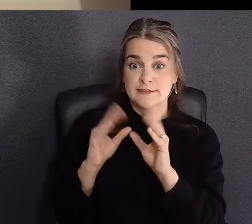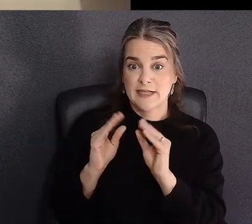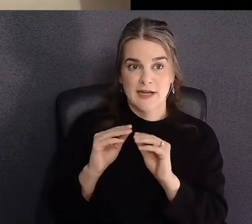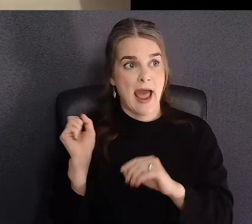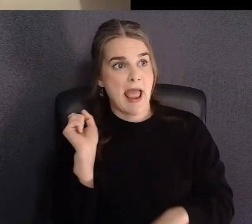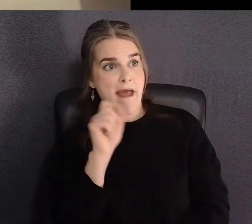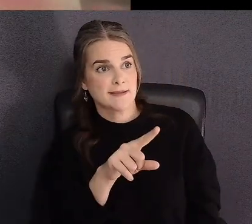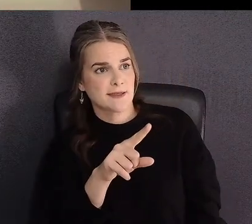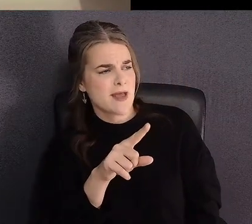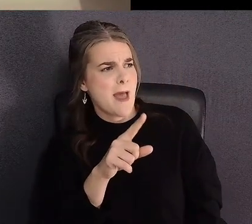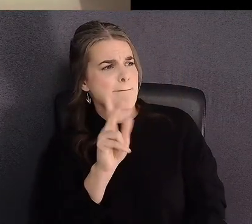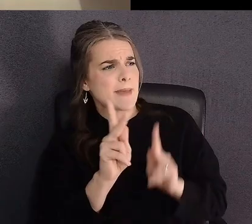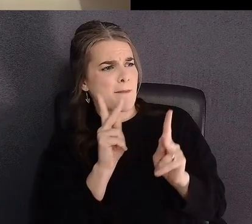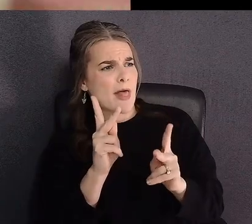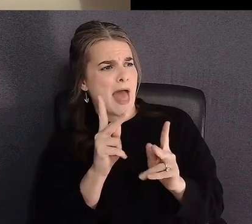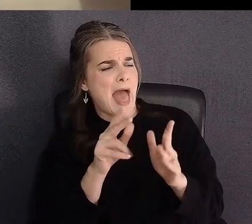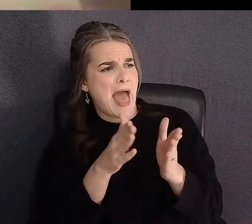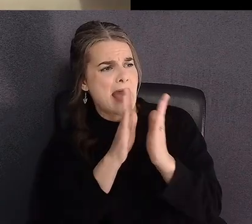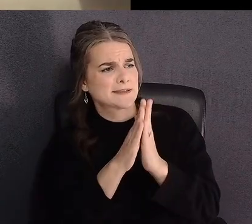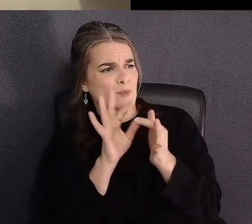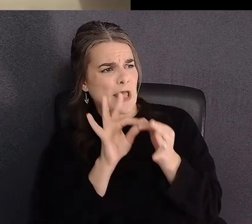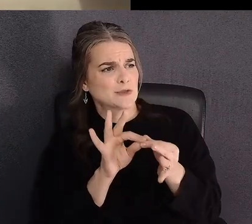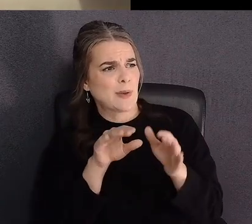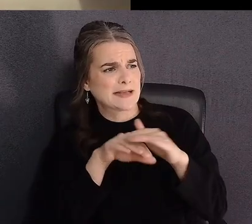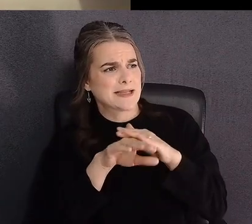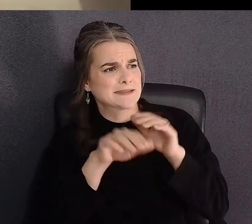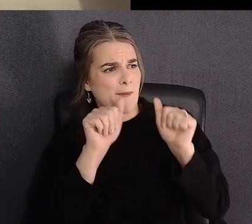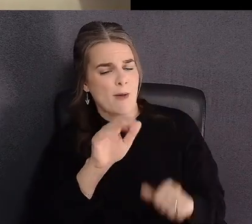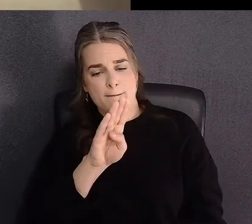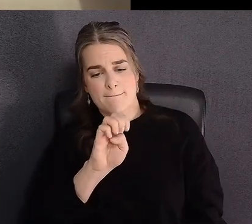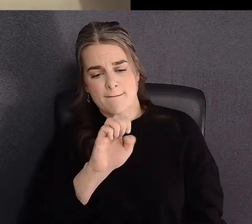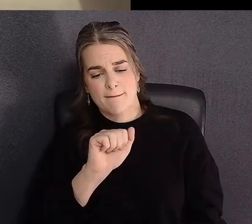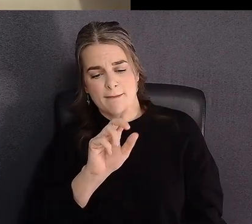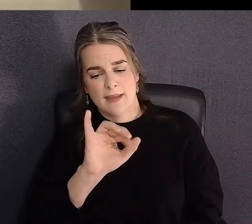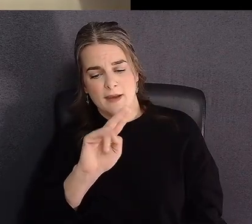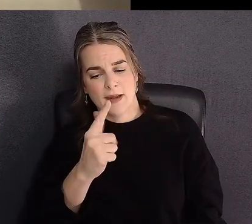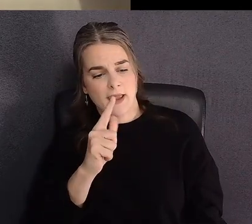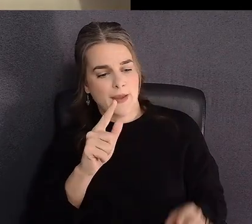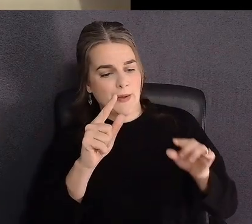have asked me about accessible beading, do you have any ideas for that? If you have any issues that have been plaguing you